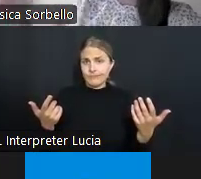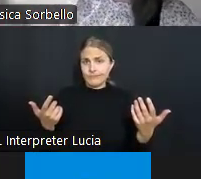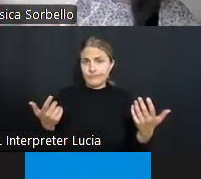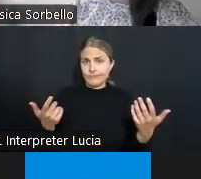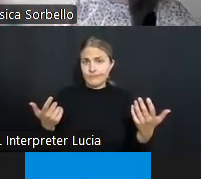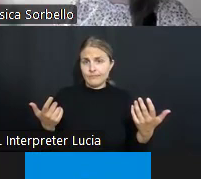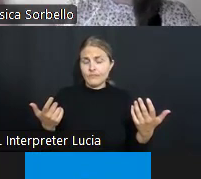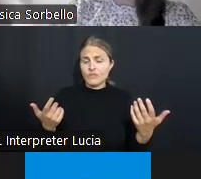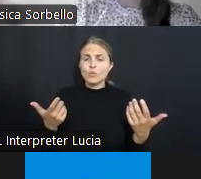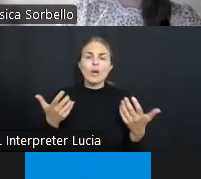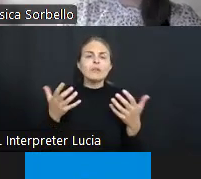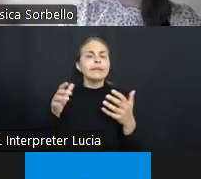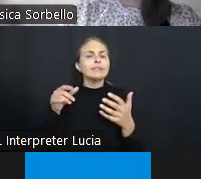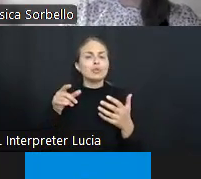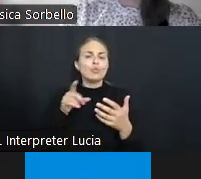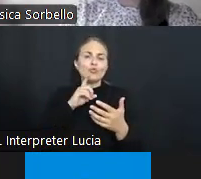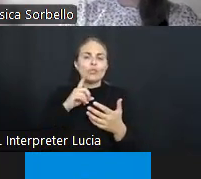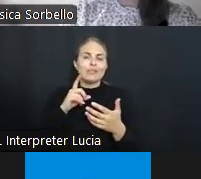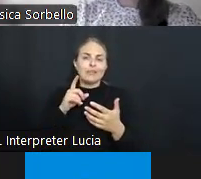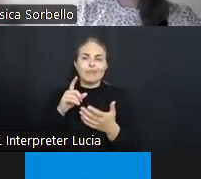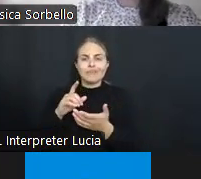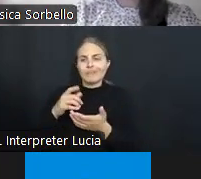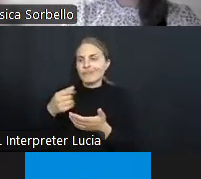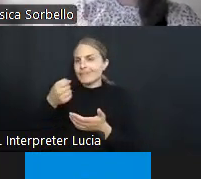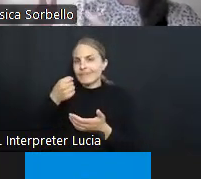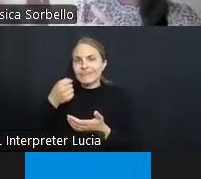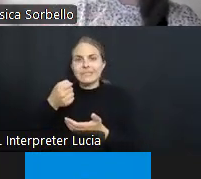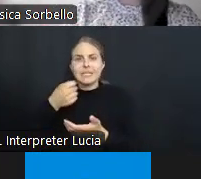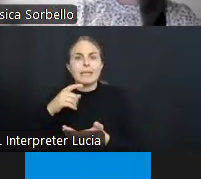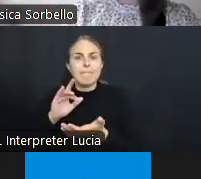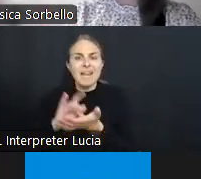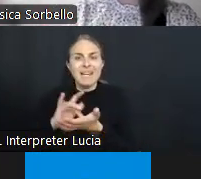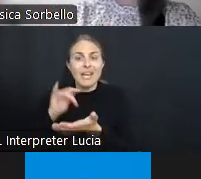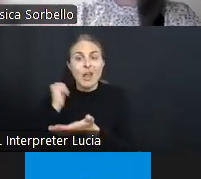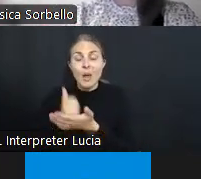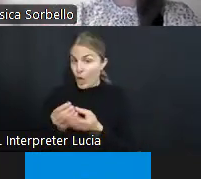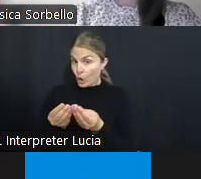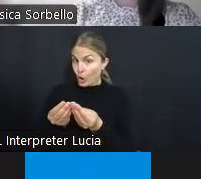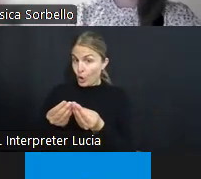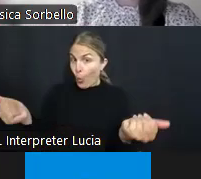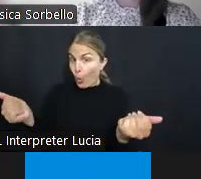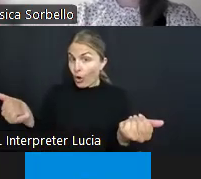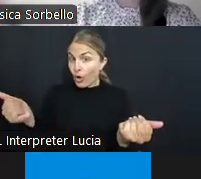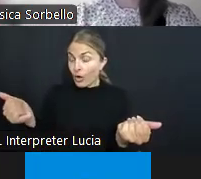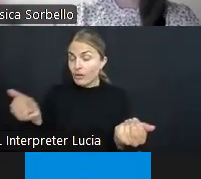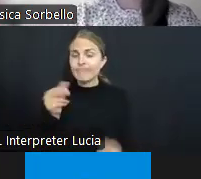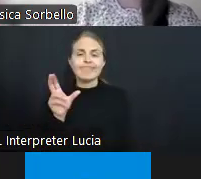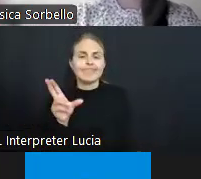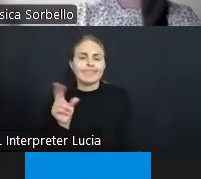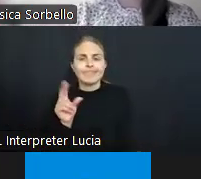something. It does not cure diabetes it is simply a tool that allows to individual to survive and exist at a